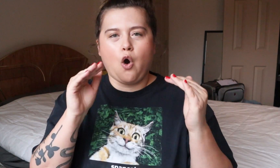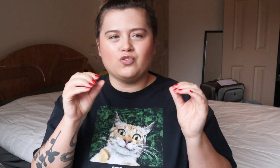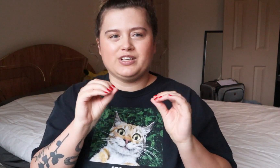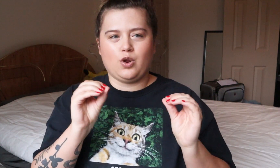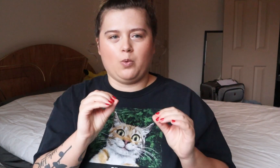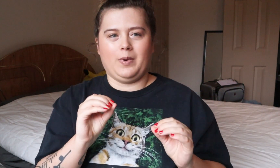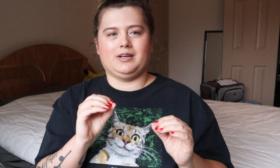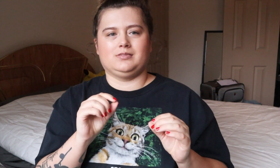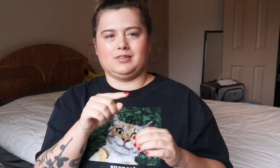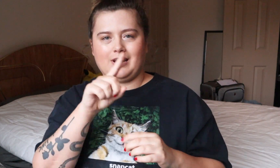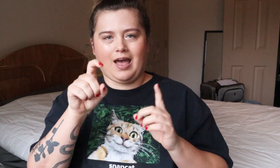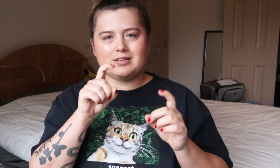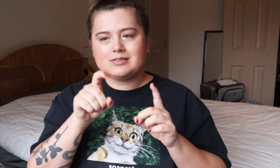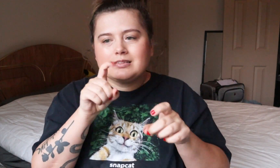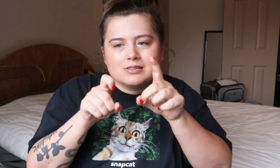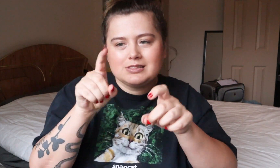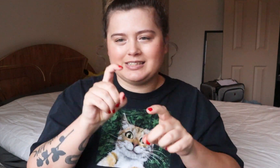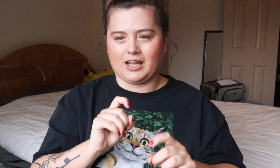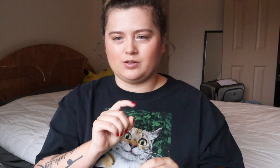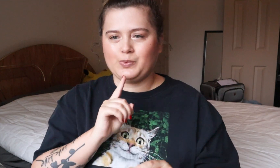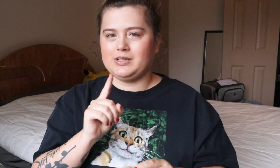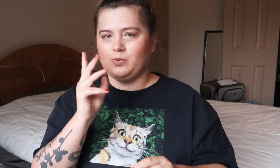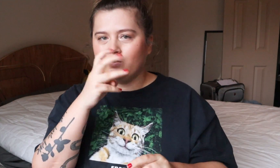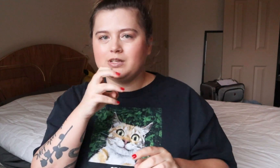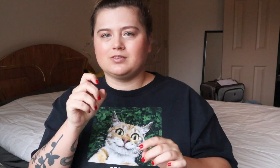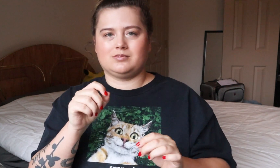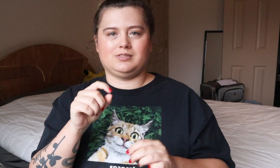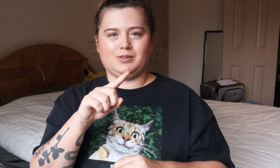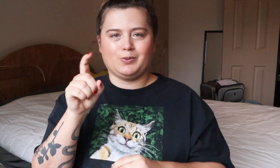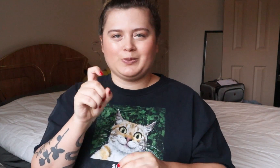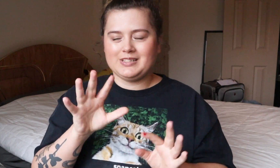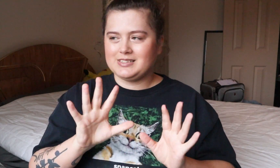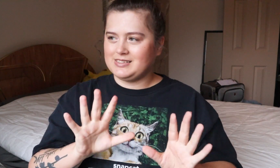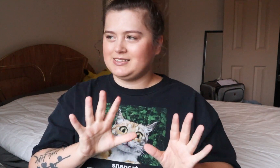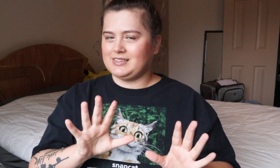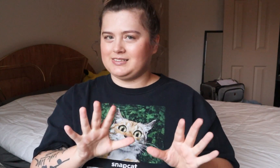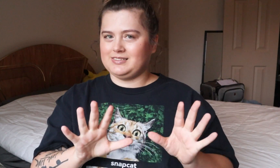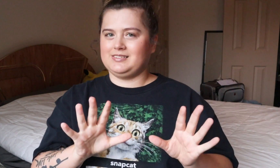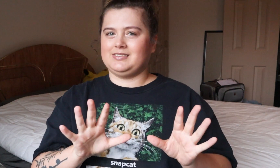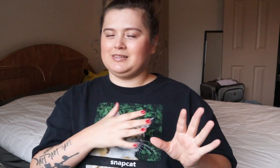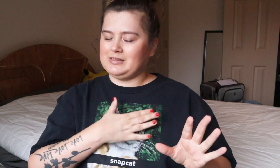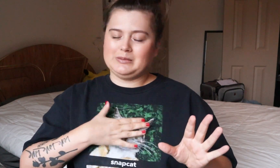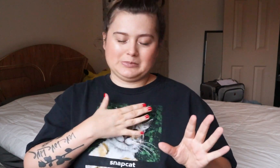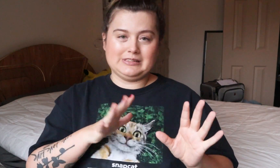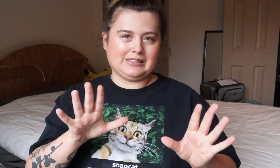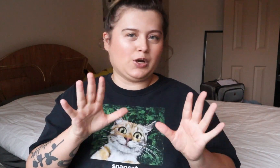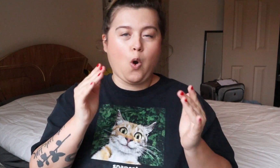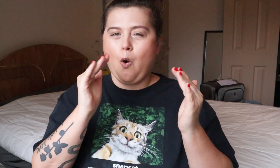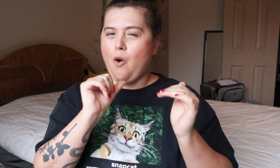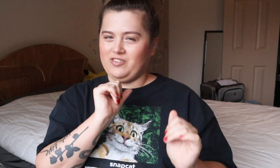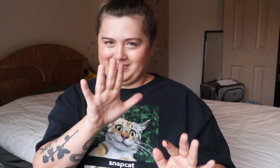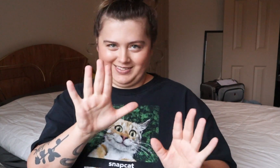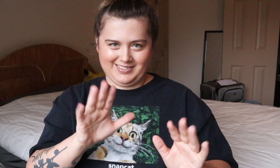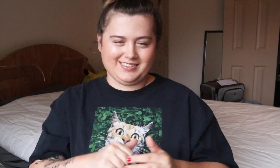But hopefully nobody will ever ask really weird questions. Please. Hopefully not.